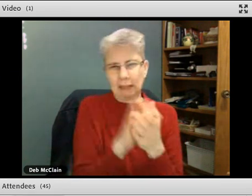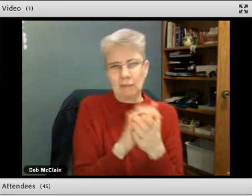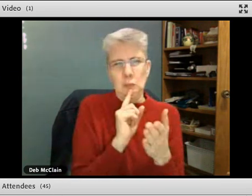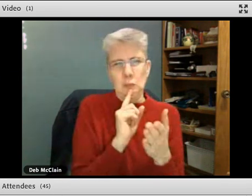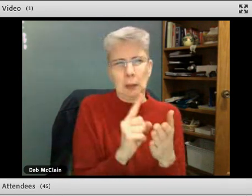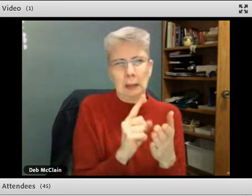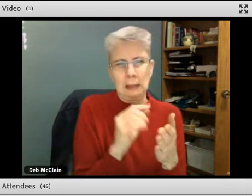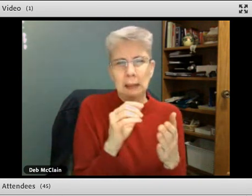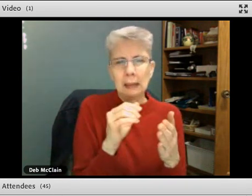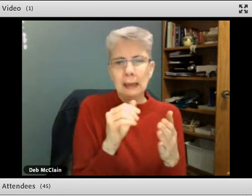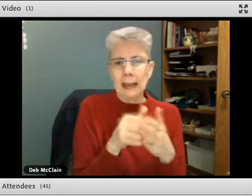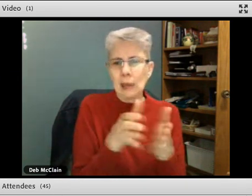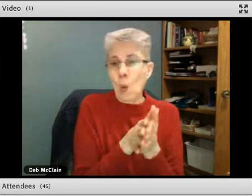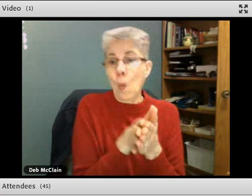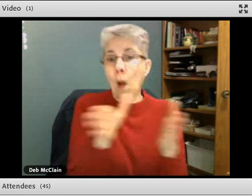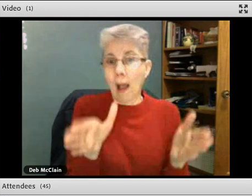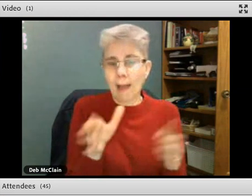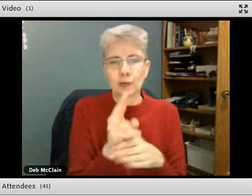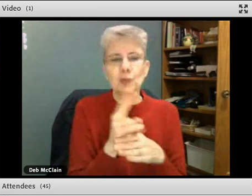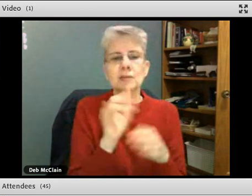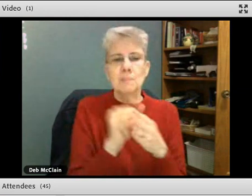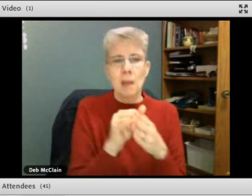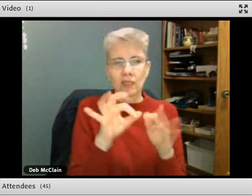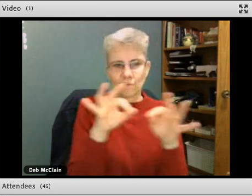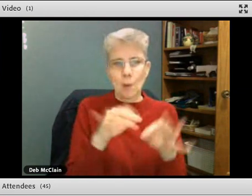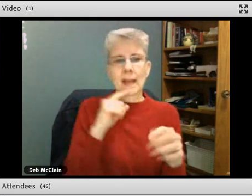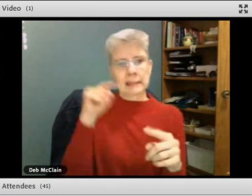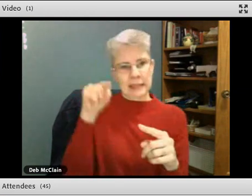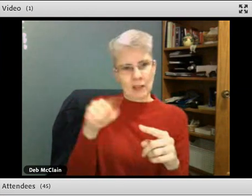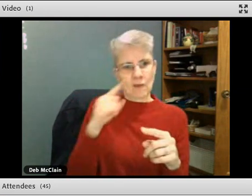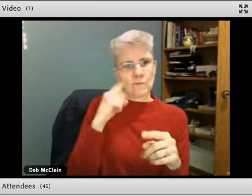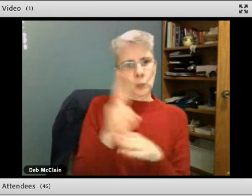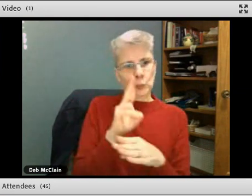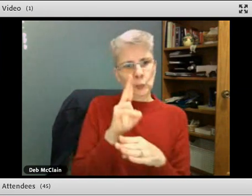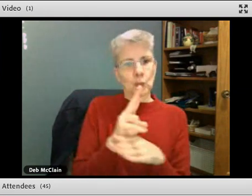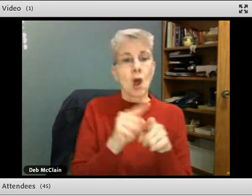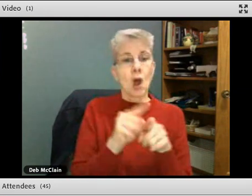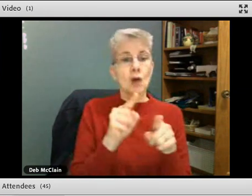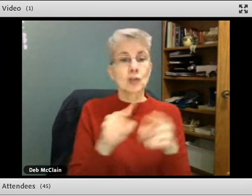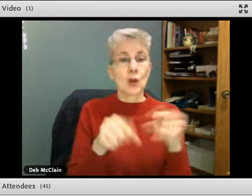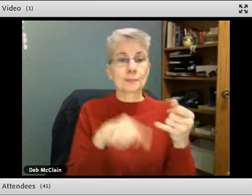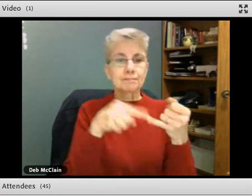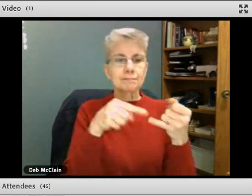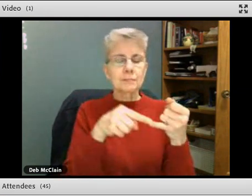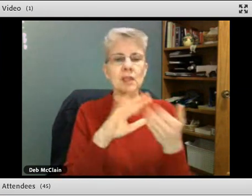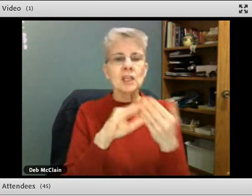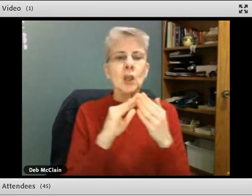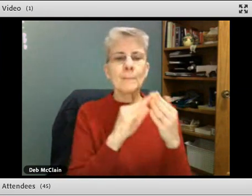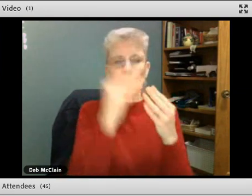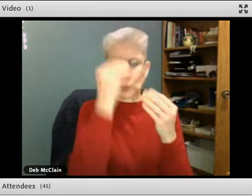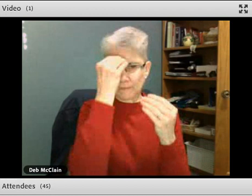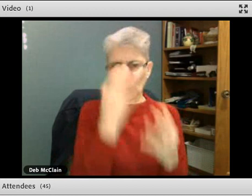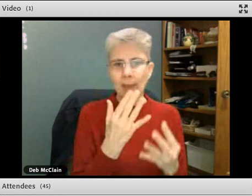but the format does exist, and then there's also the MARC community information format,